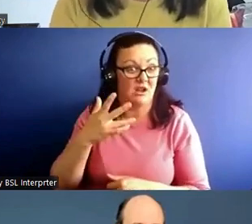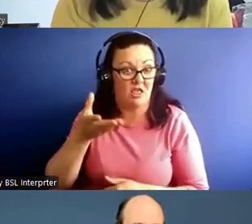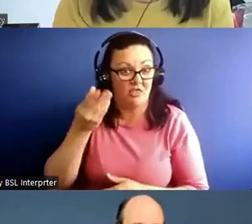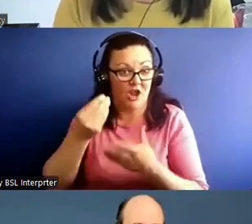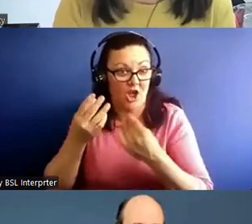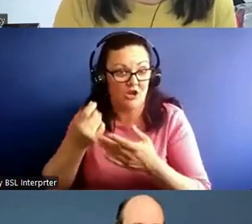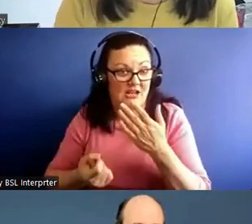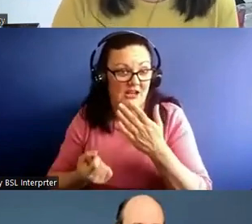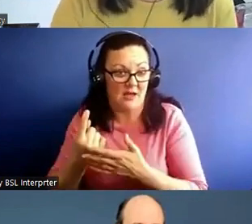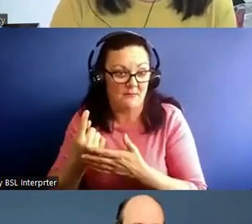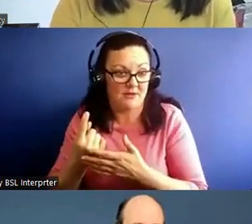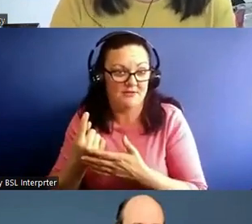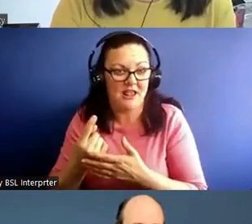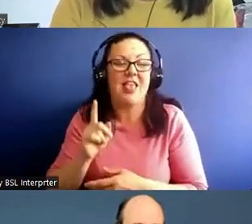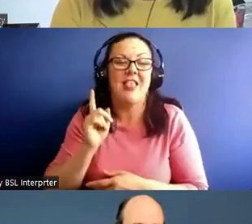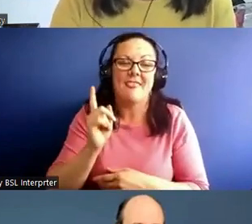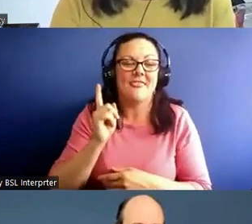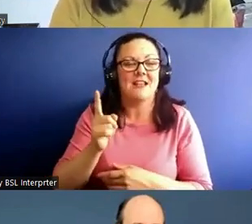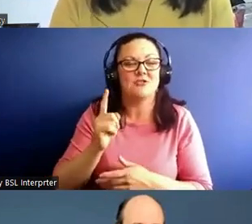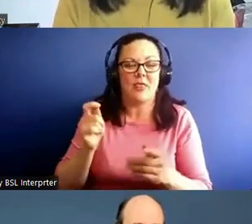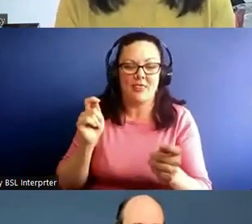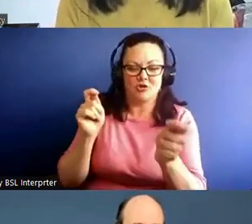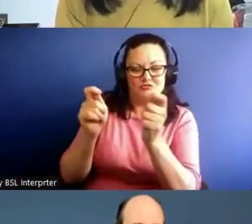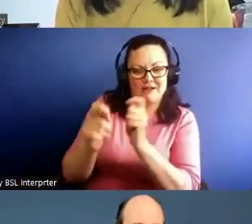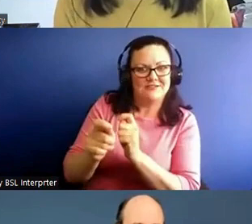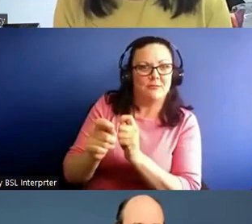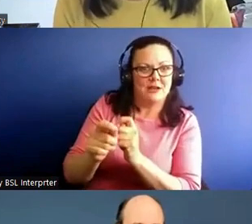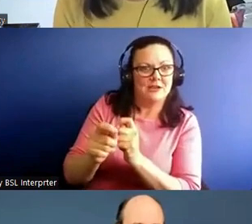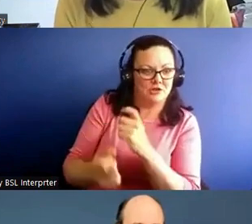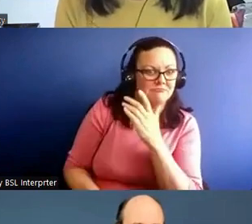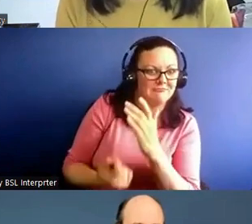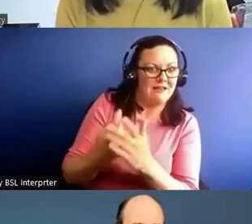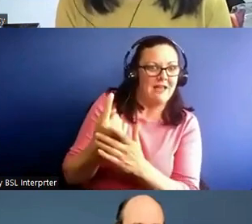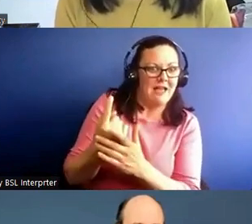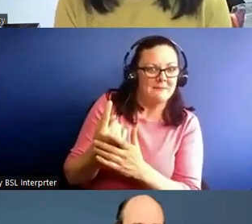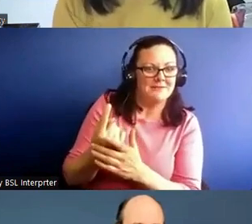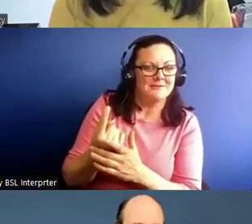transformation happens so we feel confident that when you